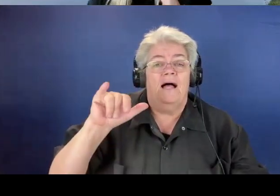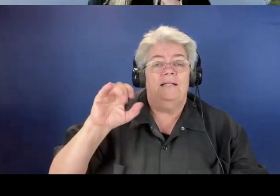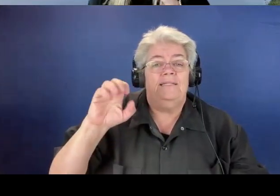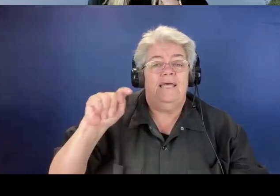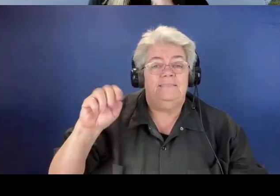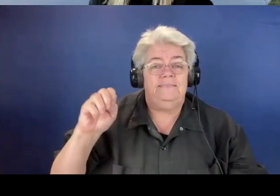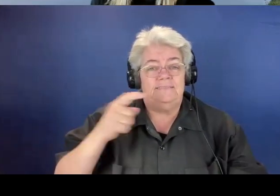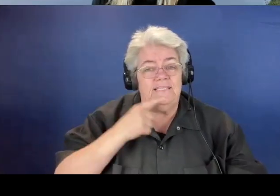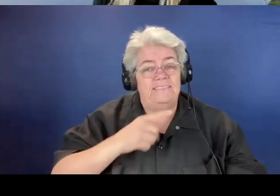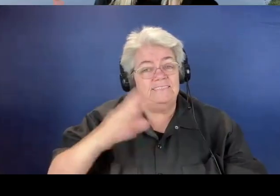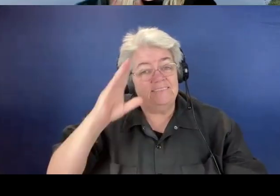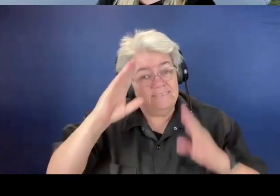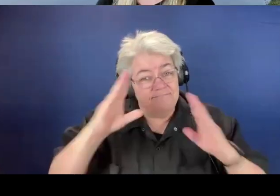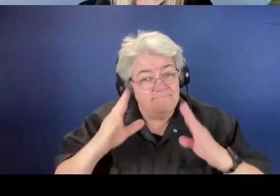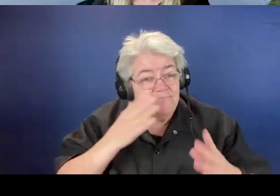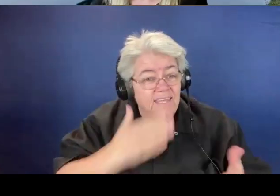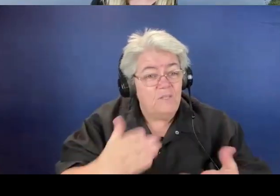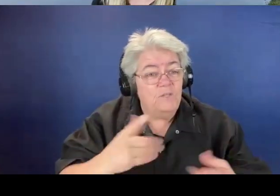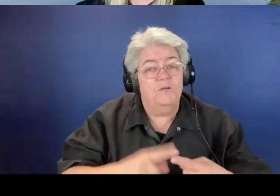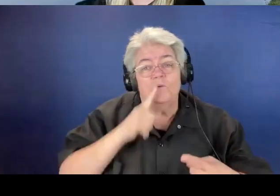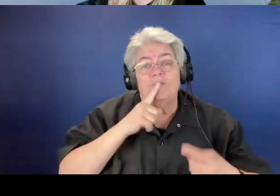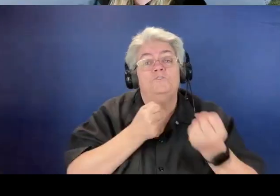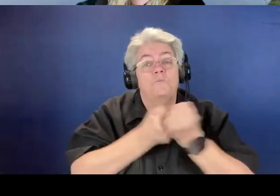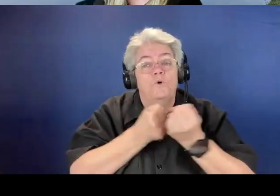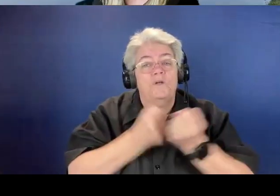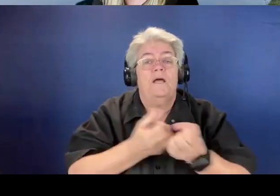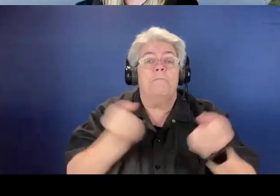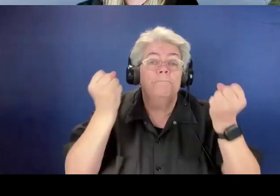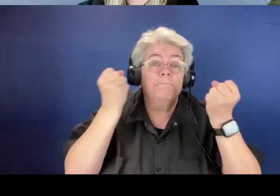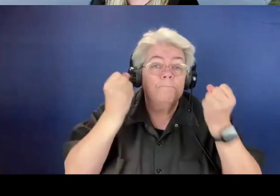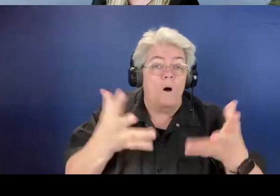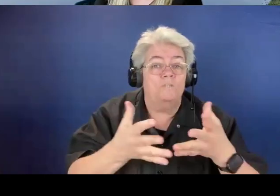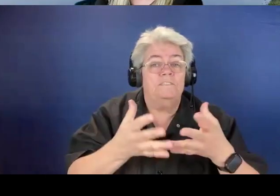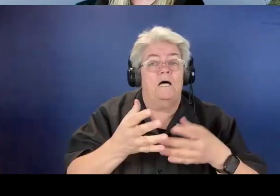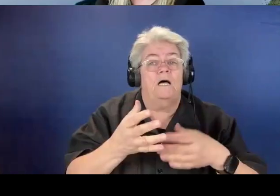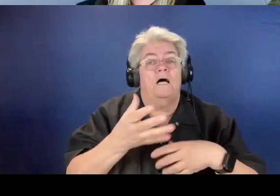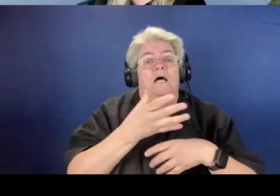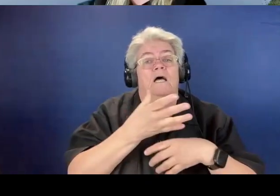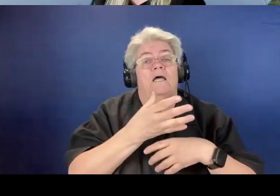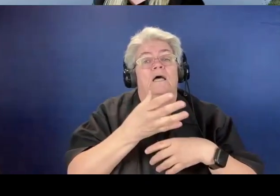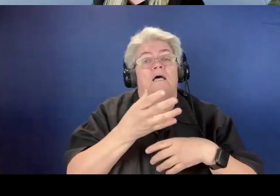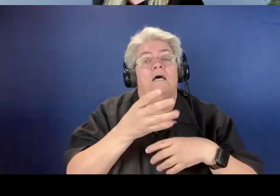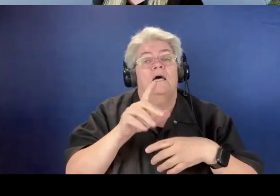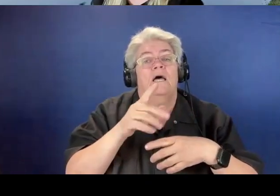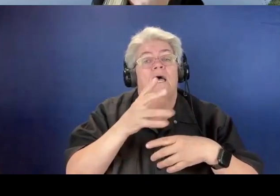So, welcome to our presentation supporting multi and bilingual deaf and hard of hearing students.